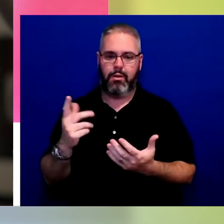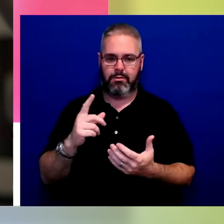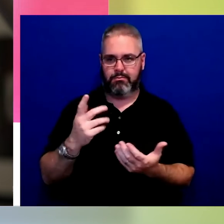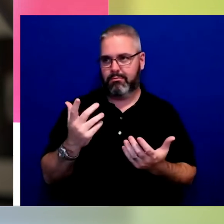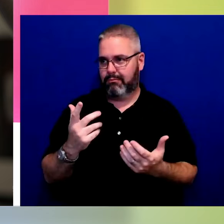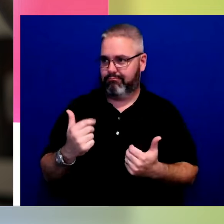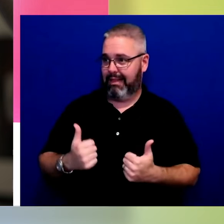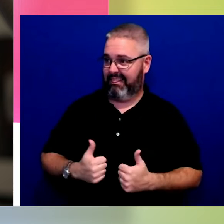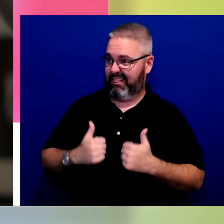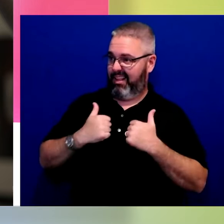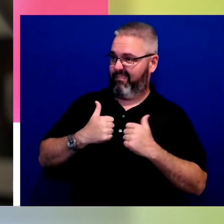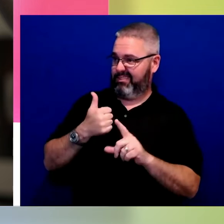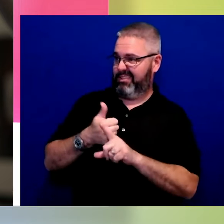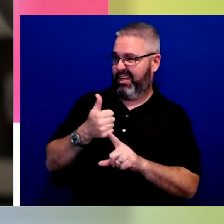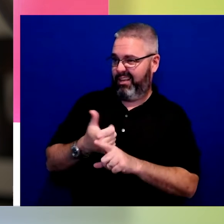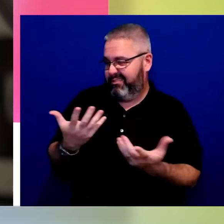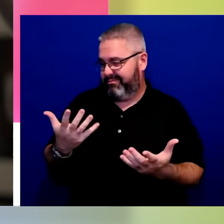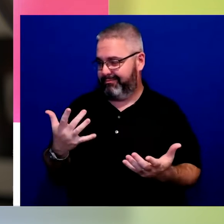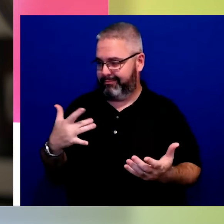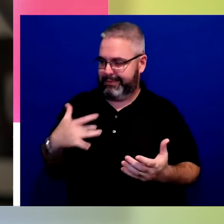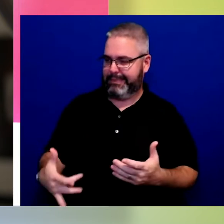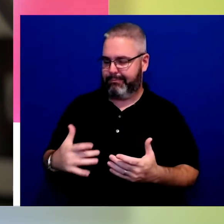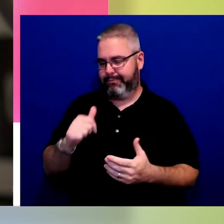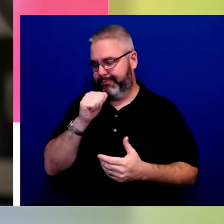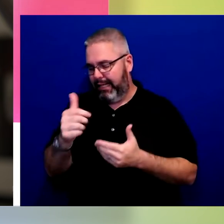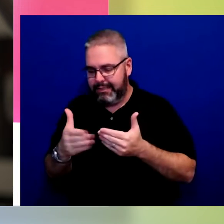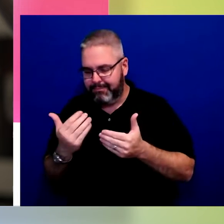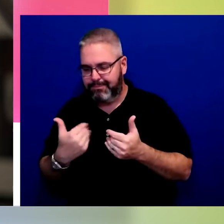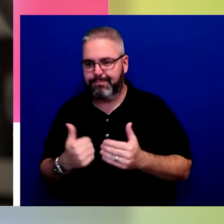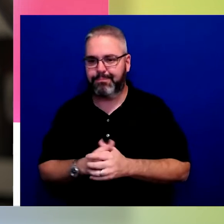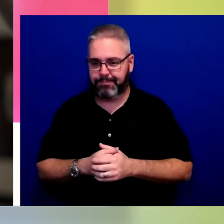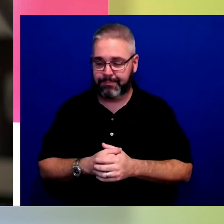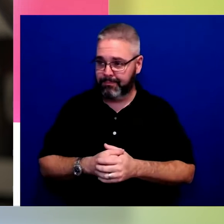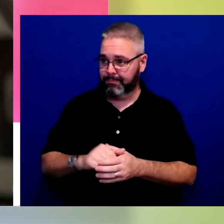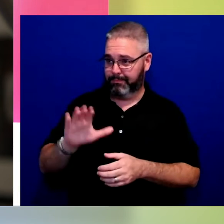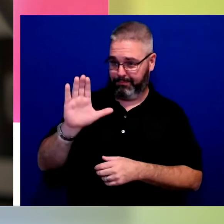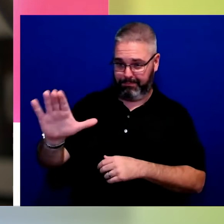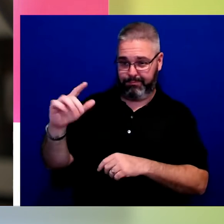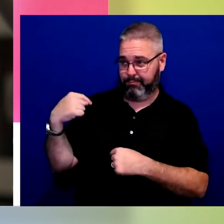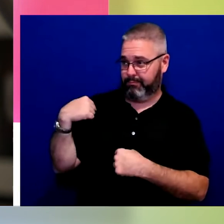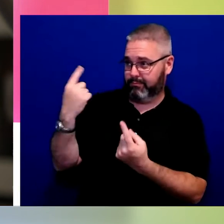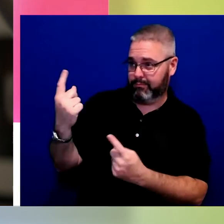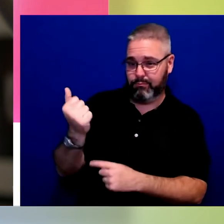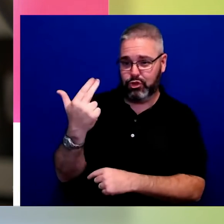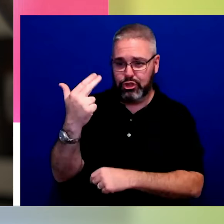and this is a 13-year journey you've been on. So benefit of hindsight, sir,